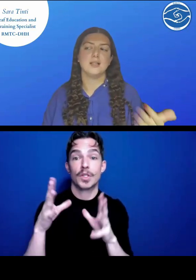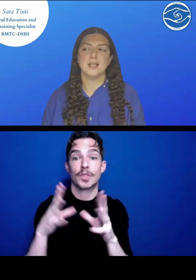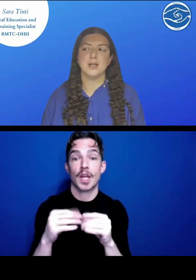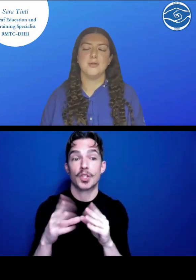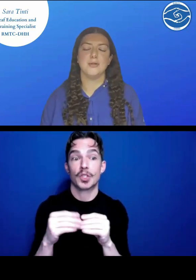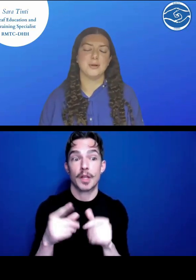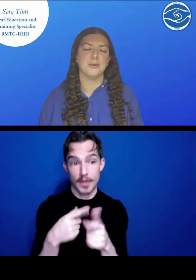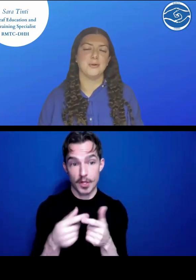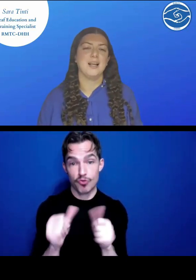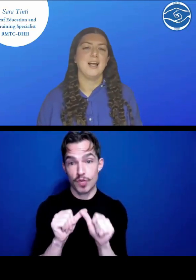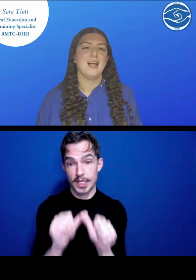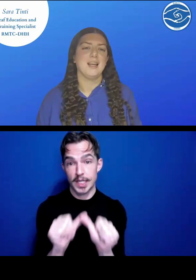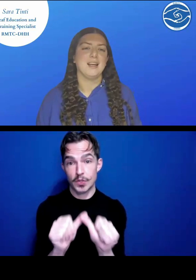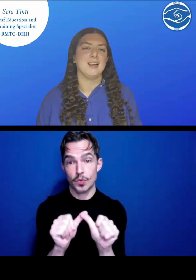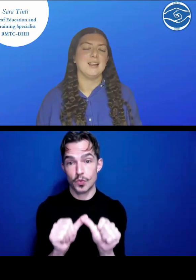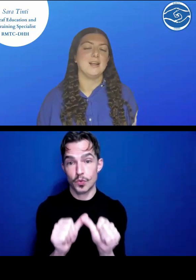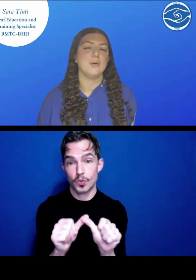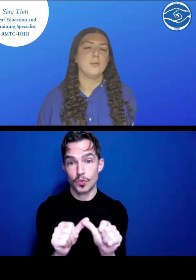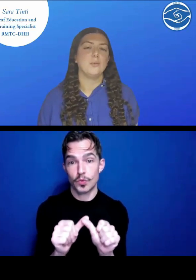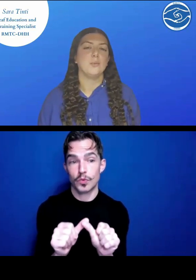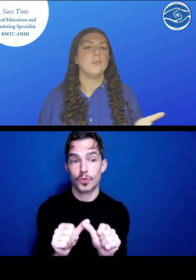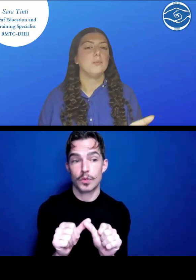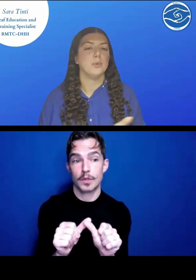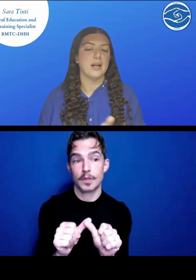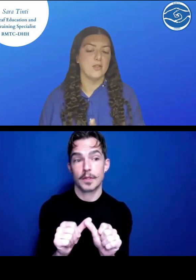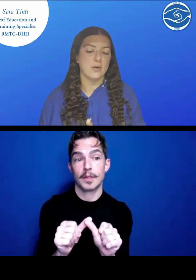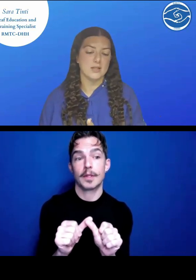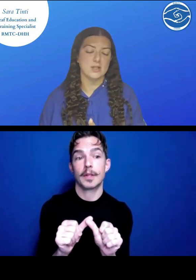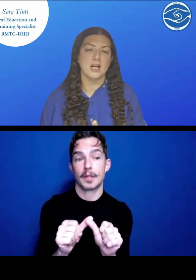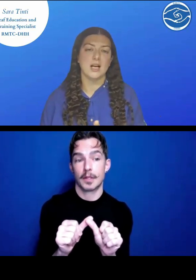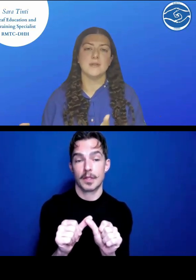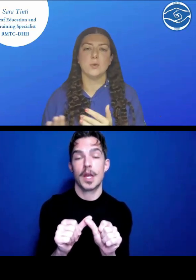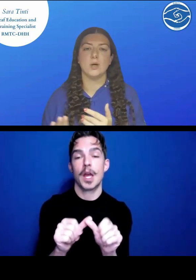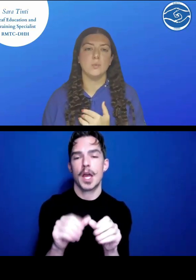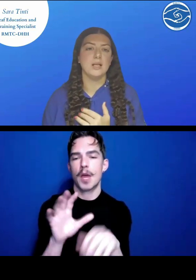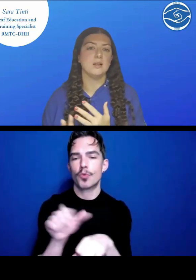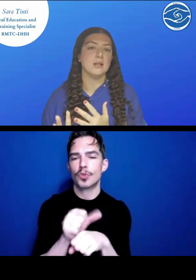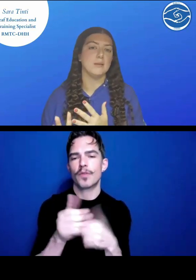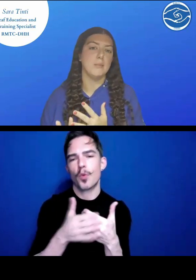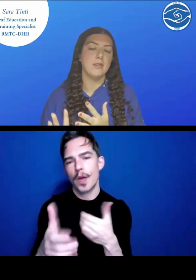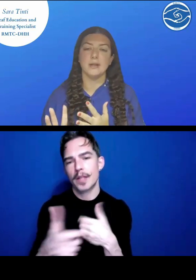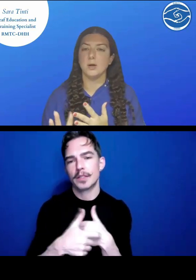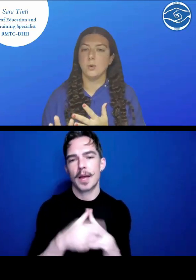you'll continue through and book out the rest of your times. If you want to meet weekly, monthly,